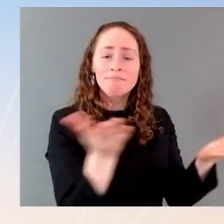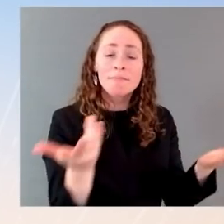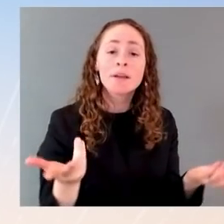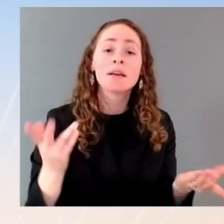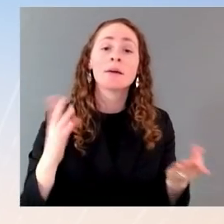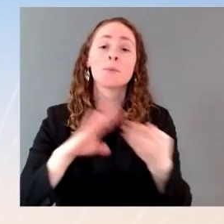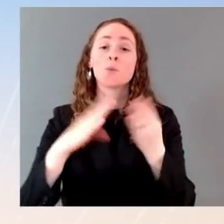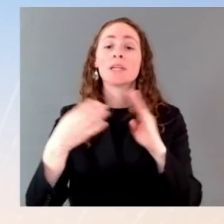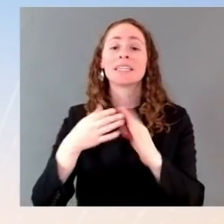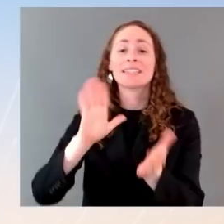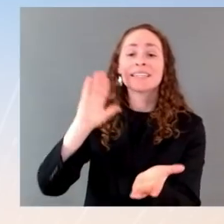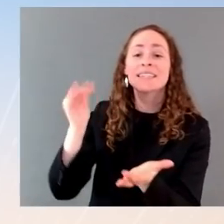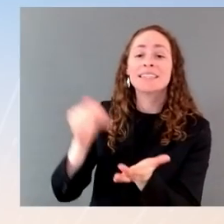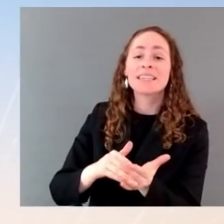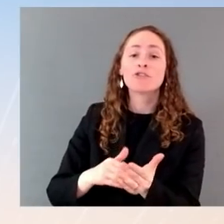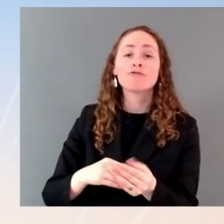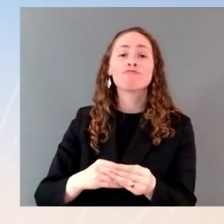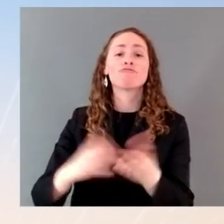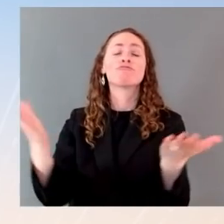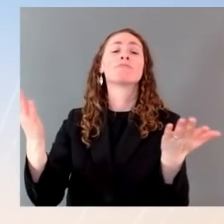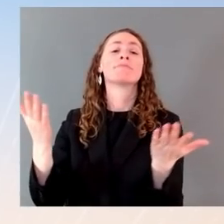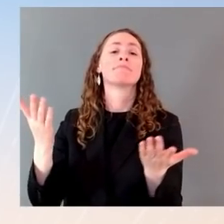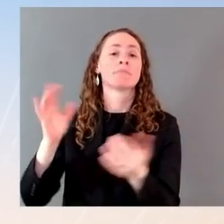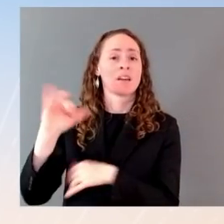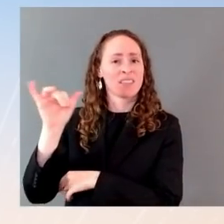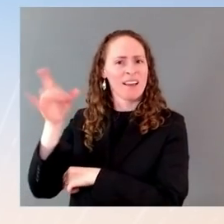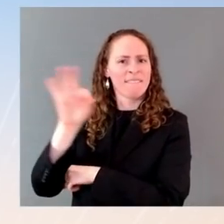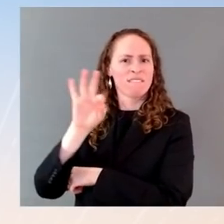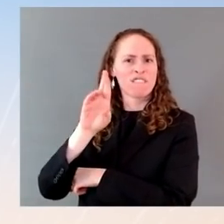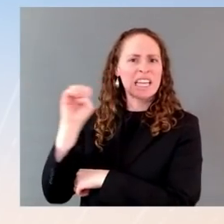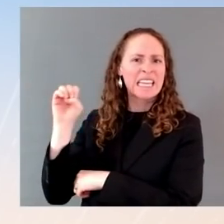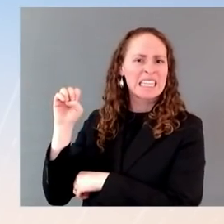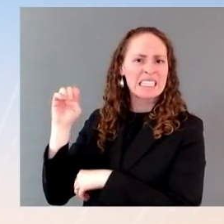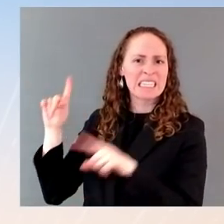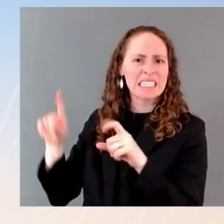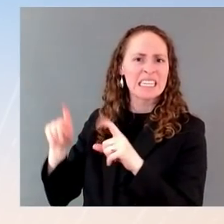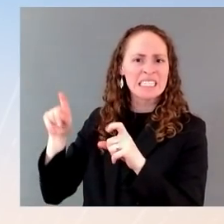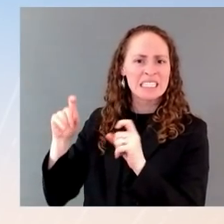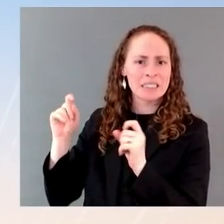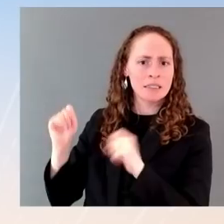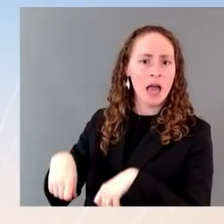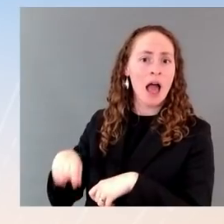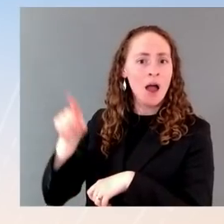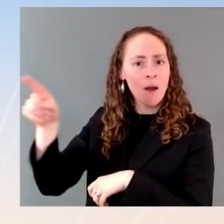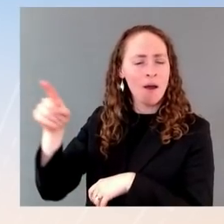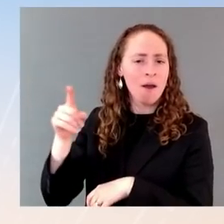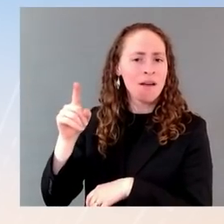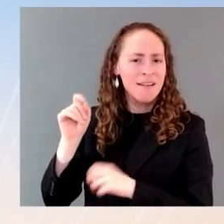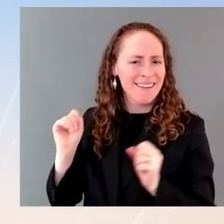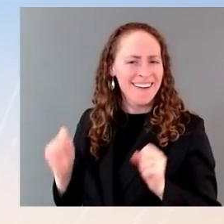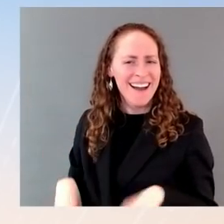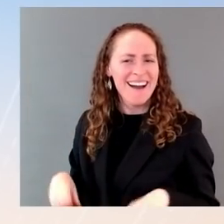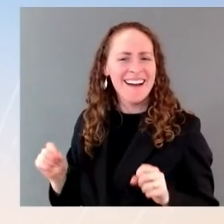Go ahead. The Press: Two polar opposite questions. One Ukraine and -- >> Ms. Psaki: I always -- I like the set up today that everybody is doing. "Polar opposites." "Different topics."